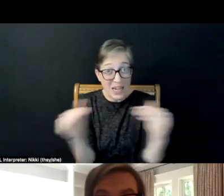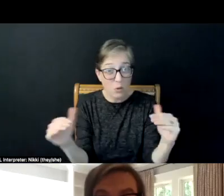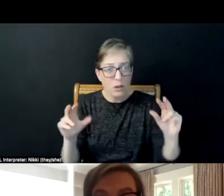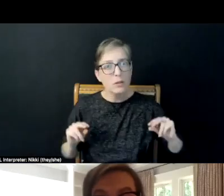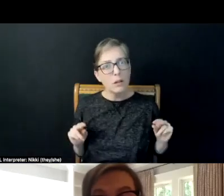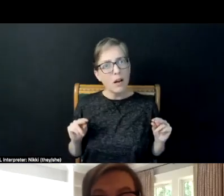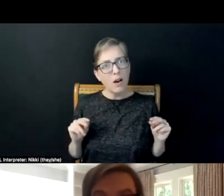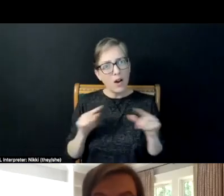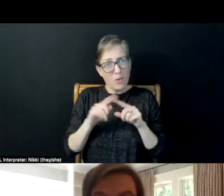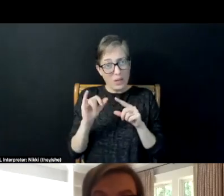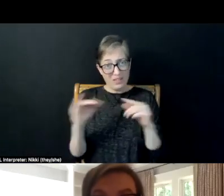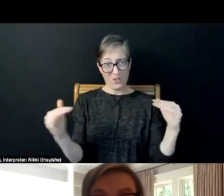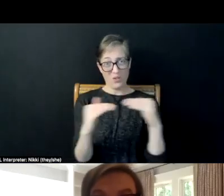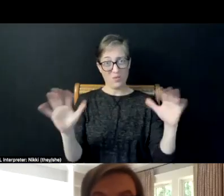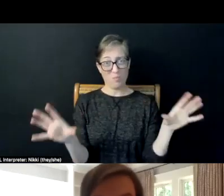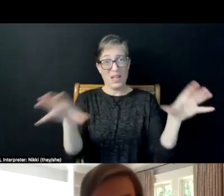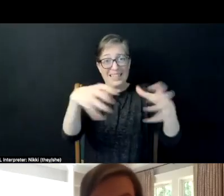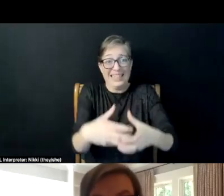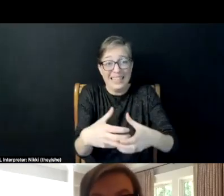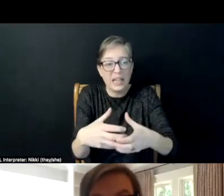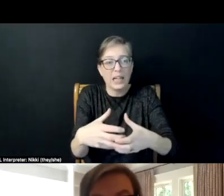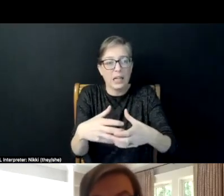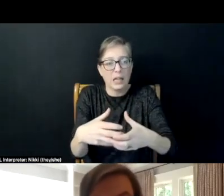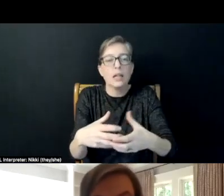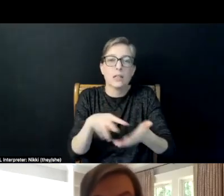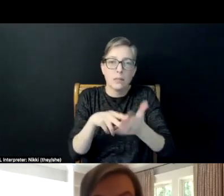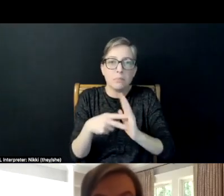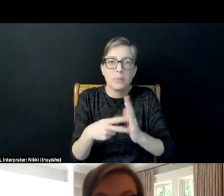the health care world that they are similar outcomes.